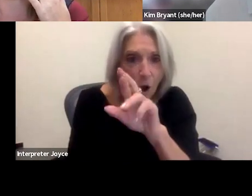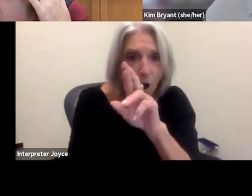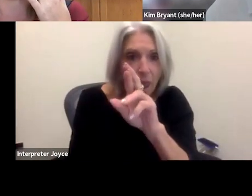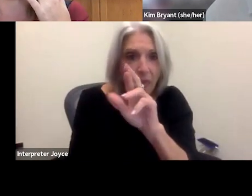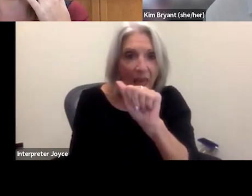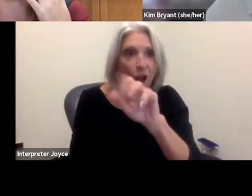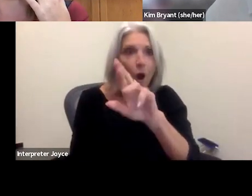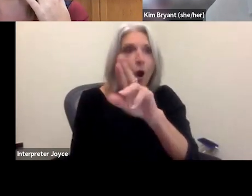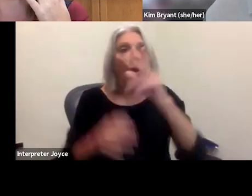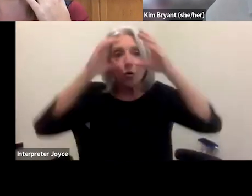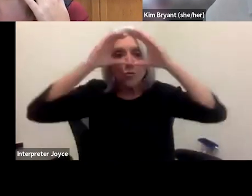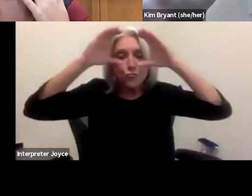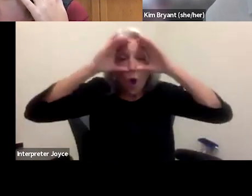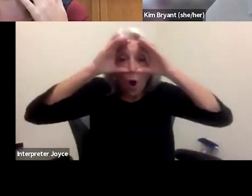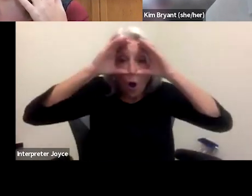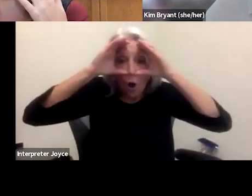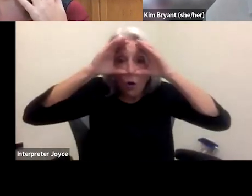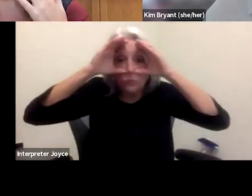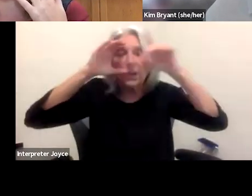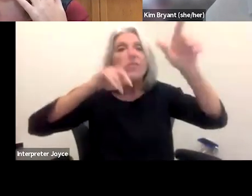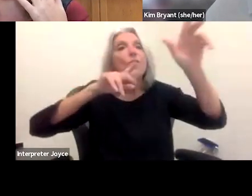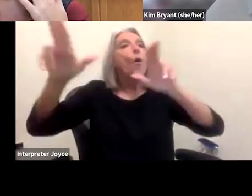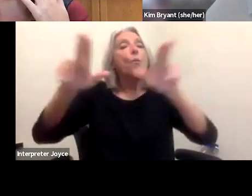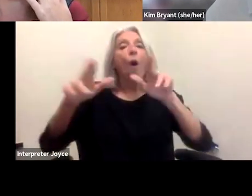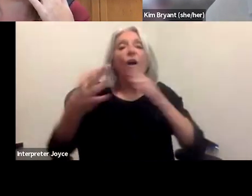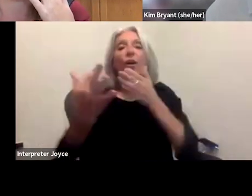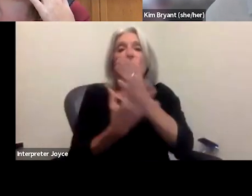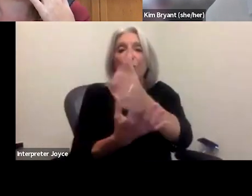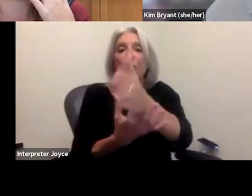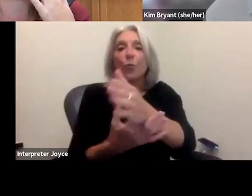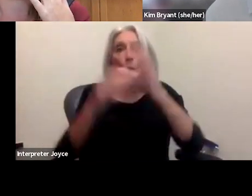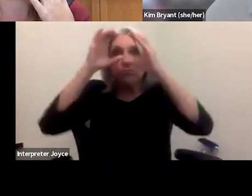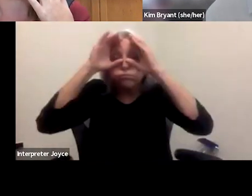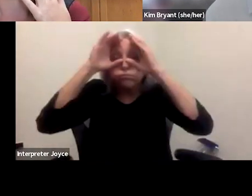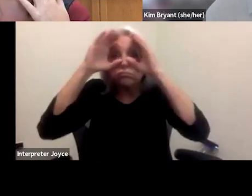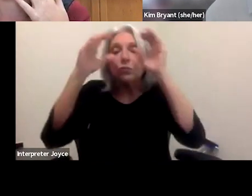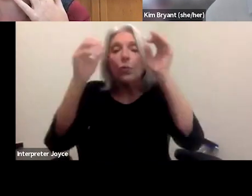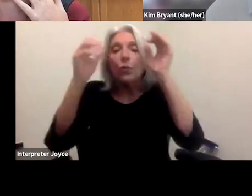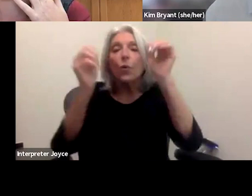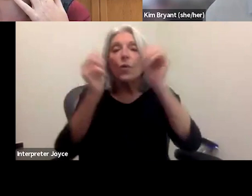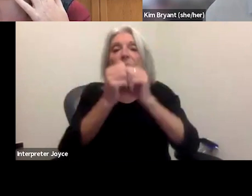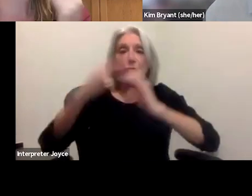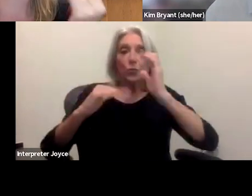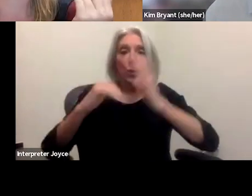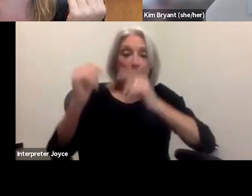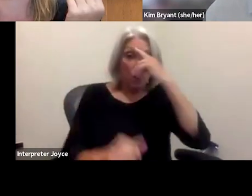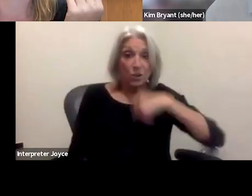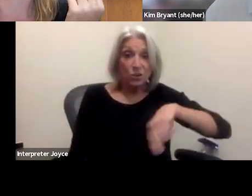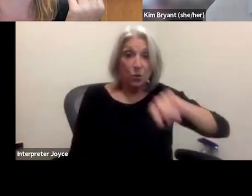And they are walking through a construction site in their VR goggles because we're talking about construction technologies